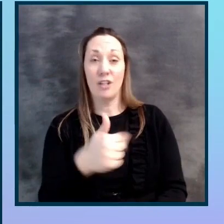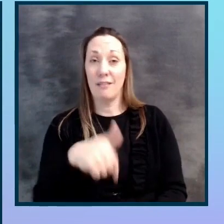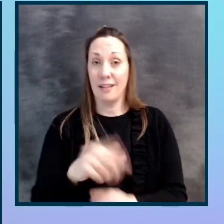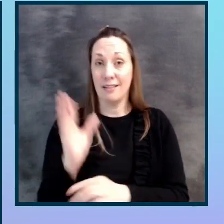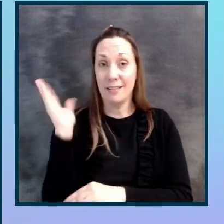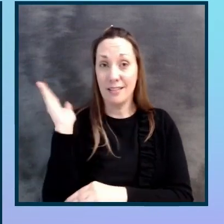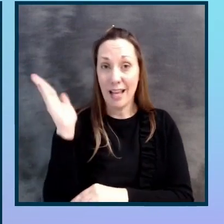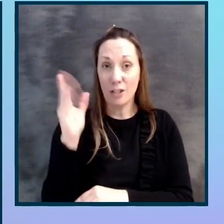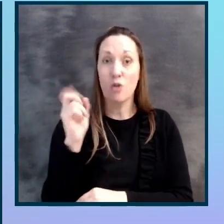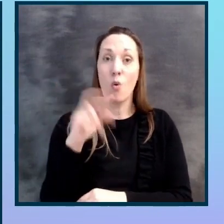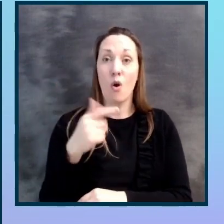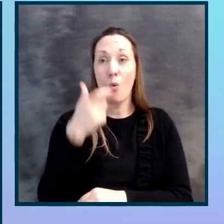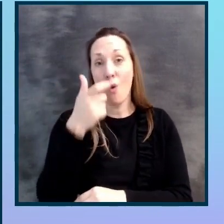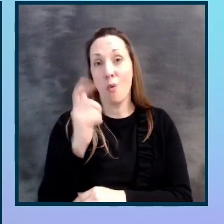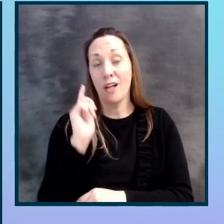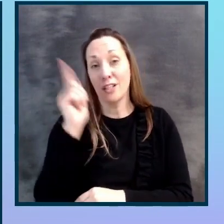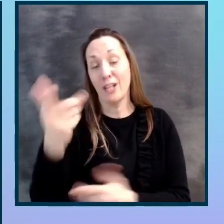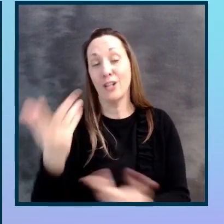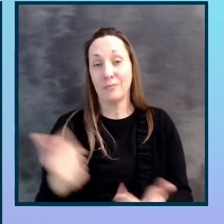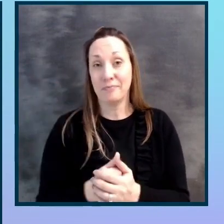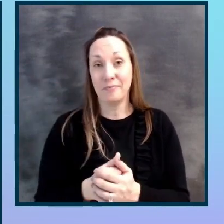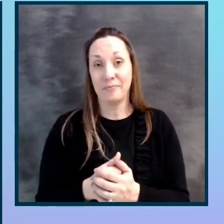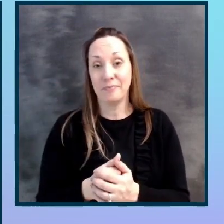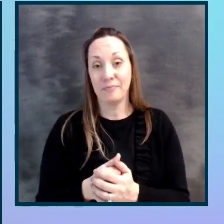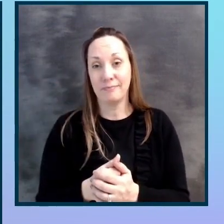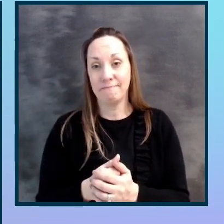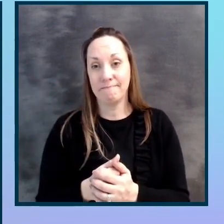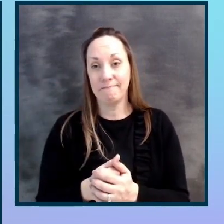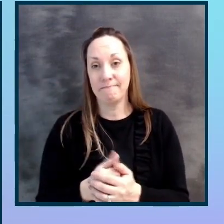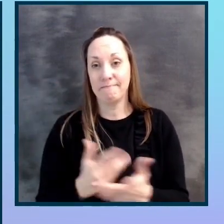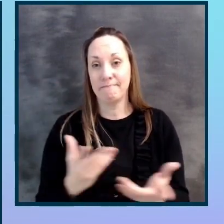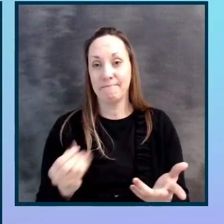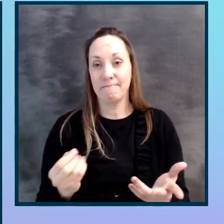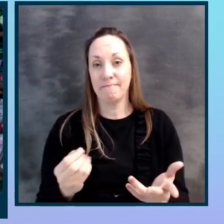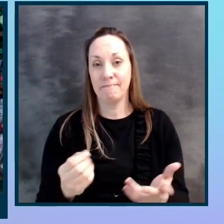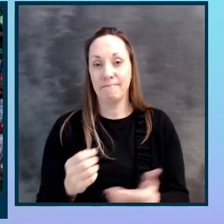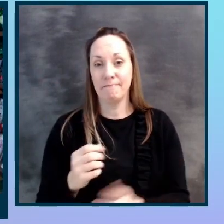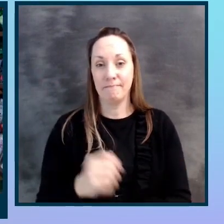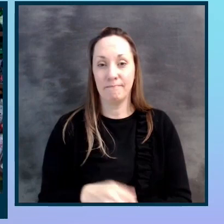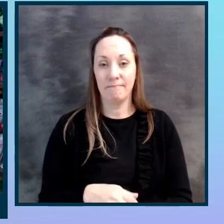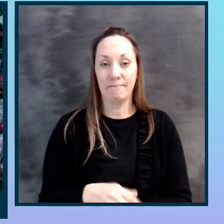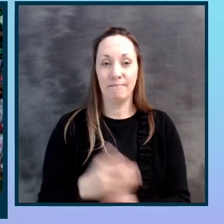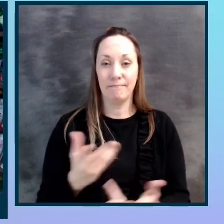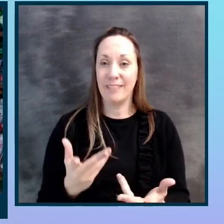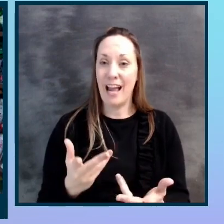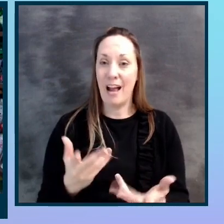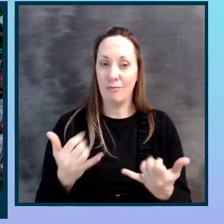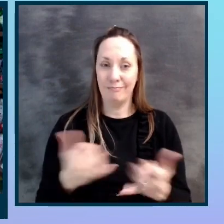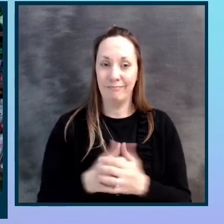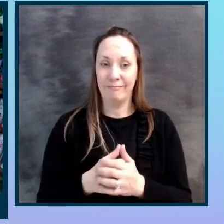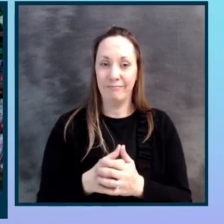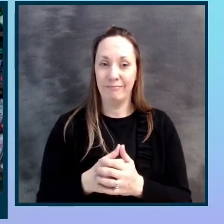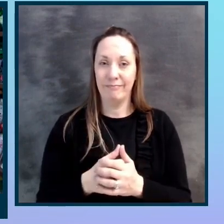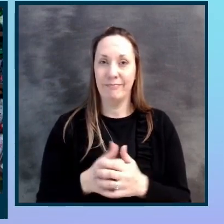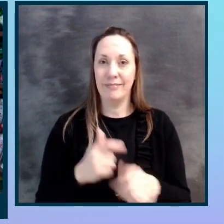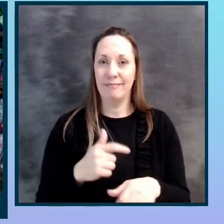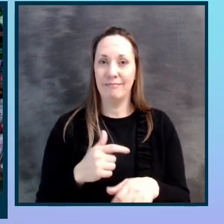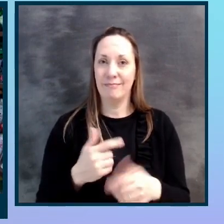or will check out our session in the future. And, Meagan, we're up for questions. Great.